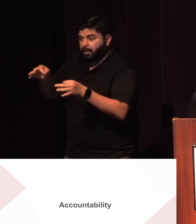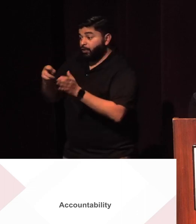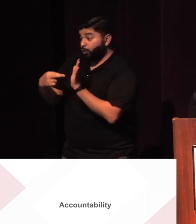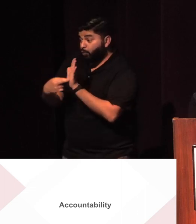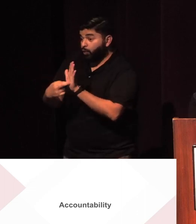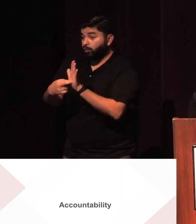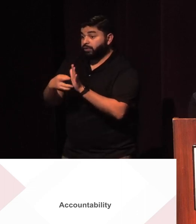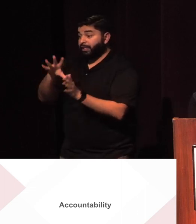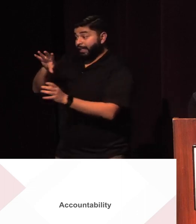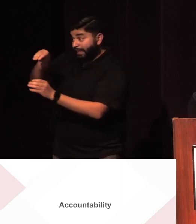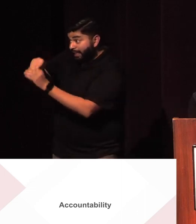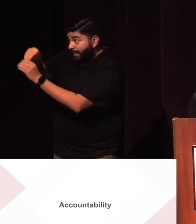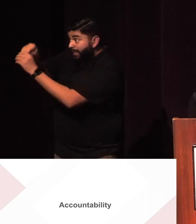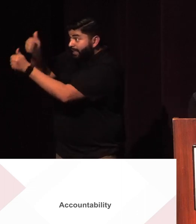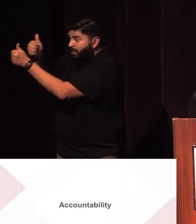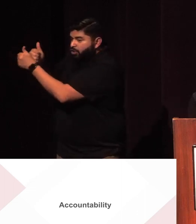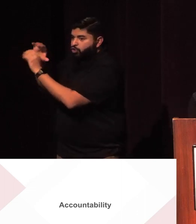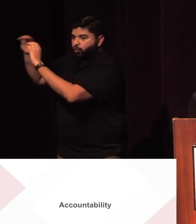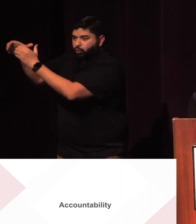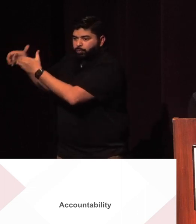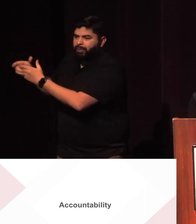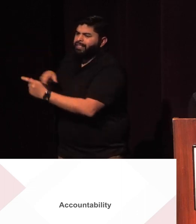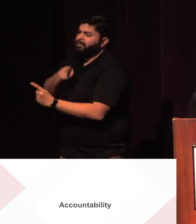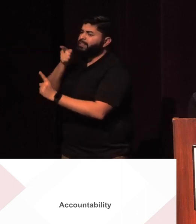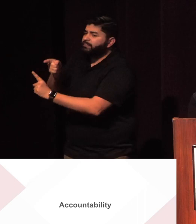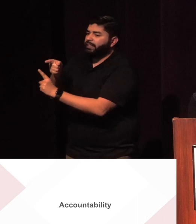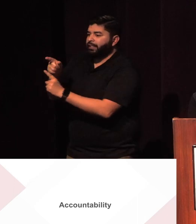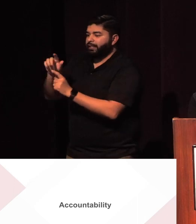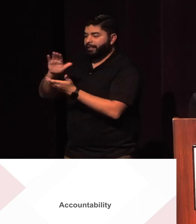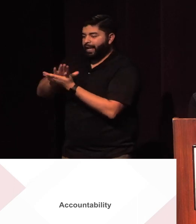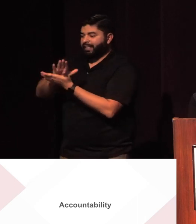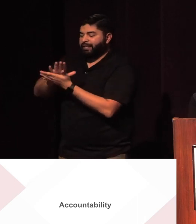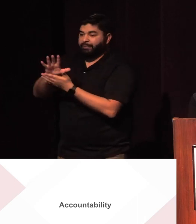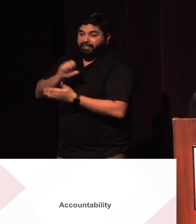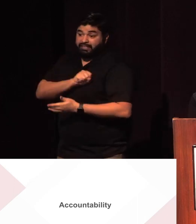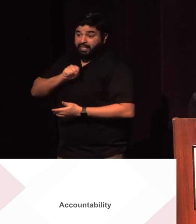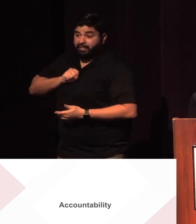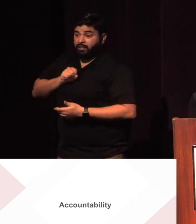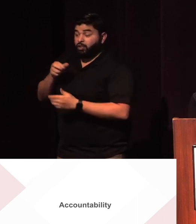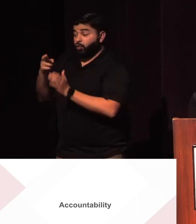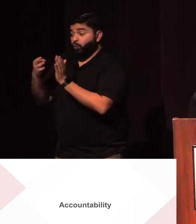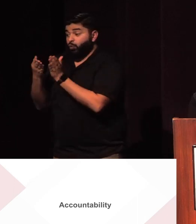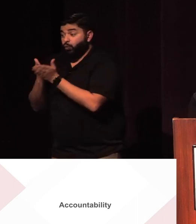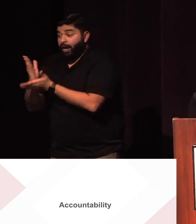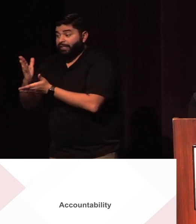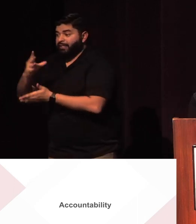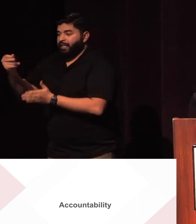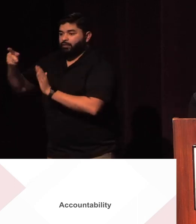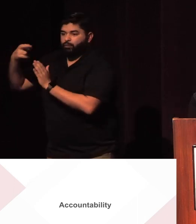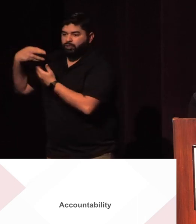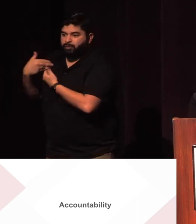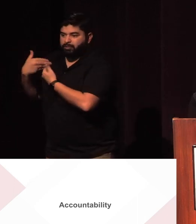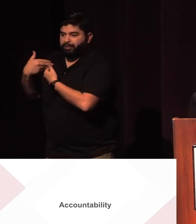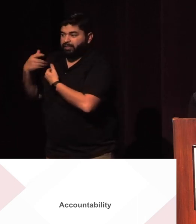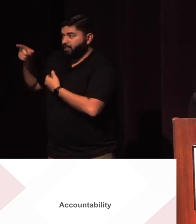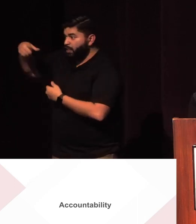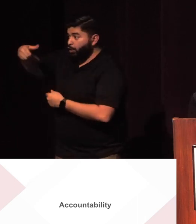SBCCD needs to clearly define and develop the shared understanding of the roles of various constituency groups specifically of the Academic Senate process rights and